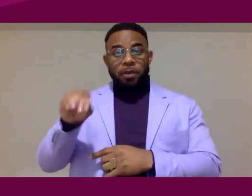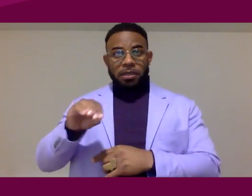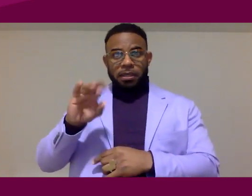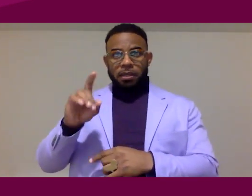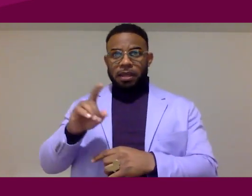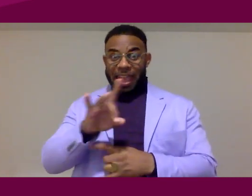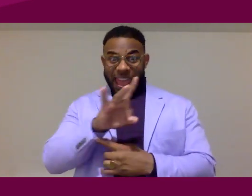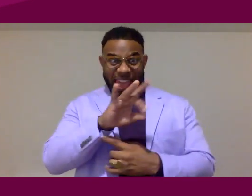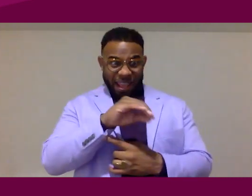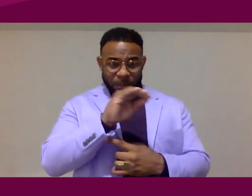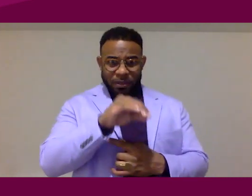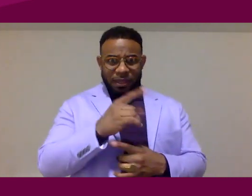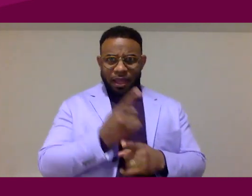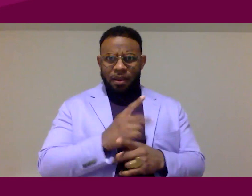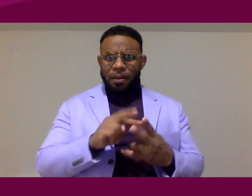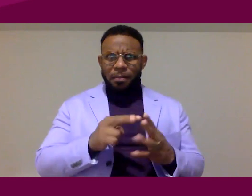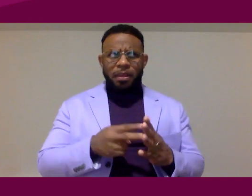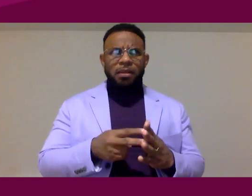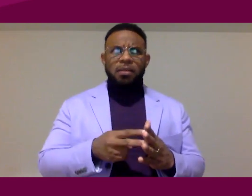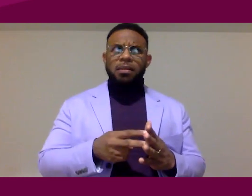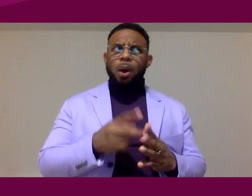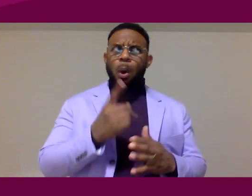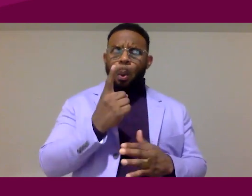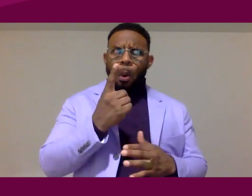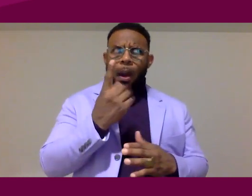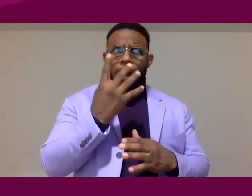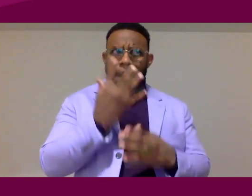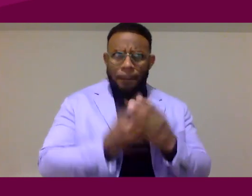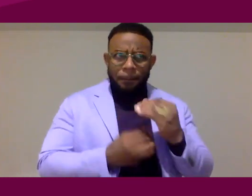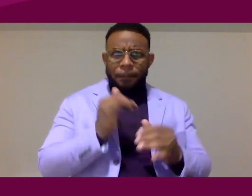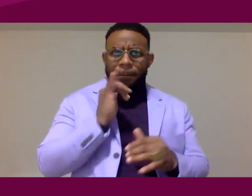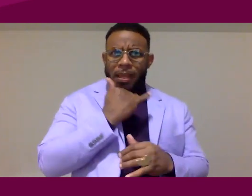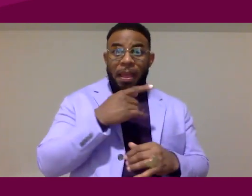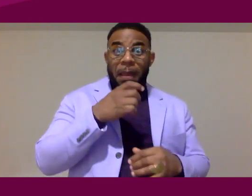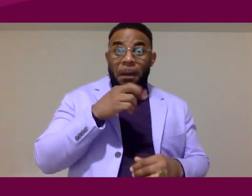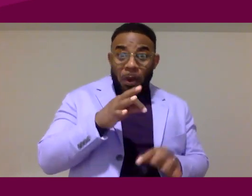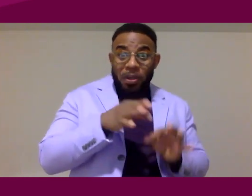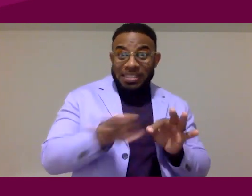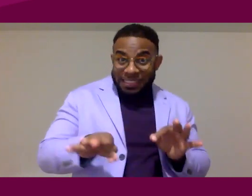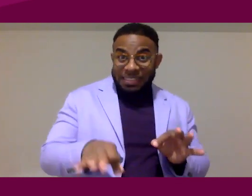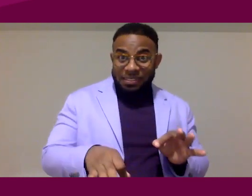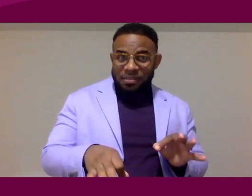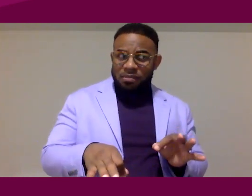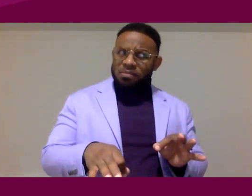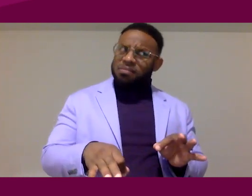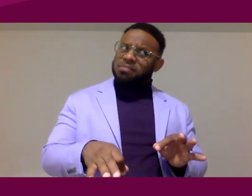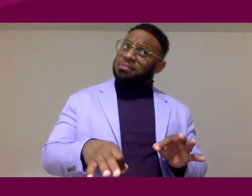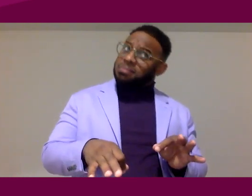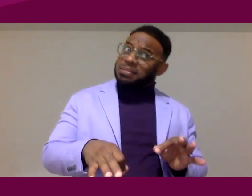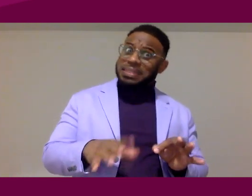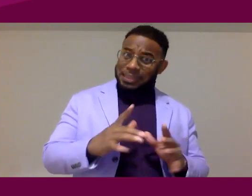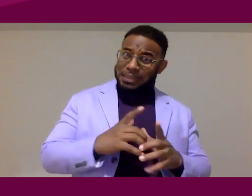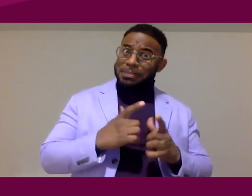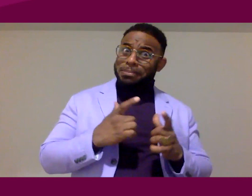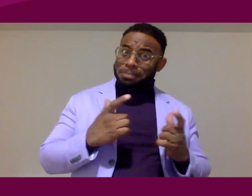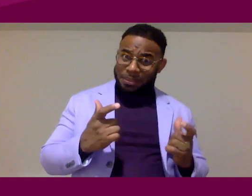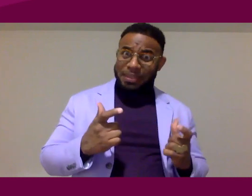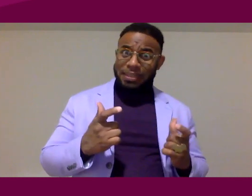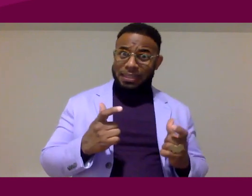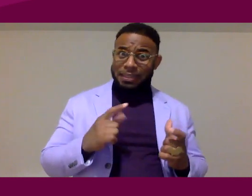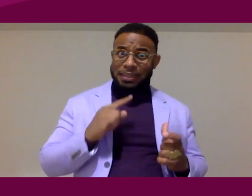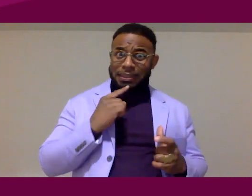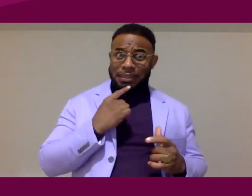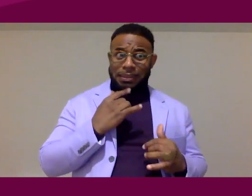80% accurate means one mistake per sentence, which is pretty significant.